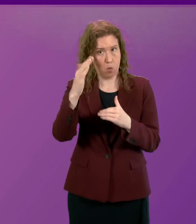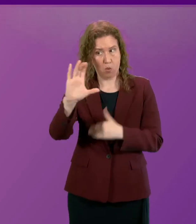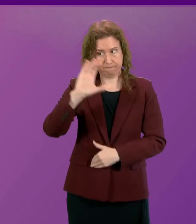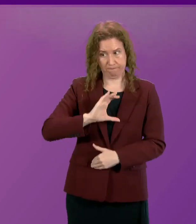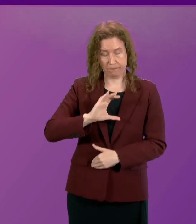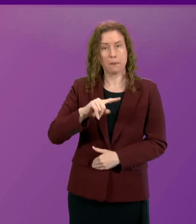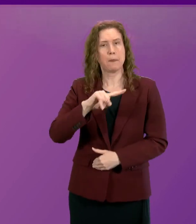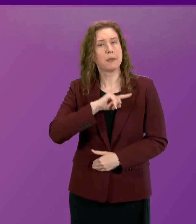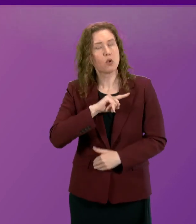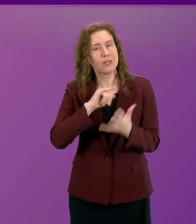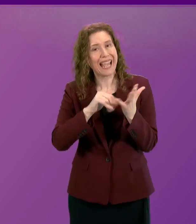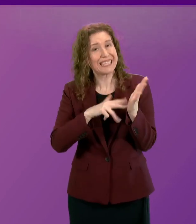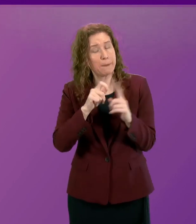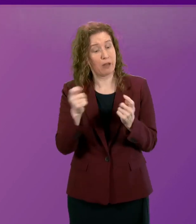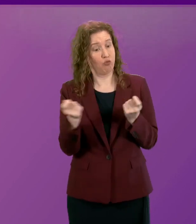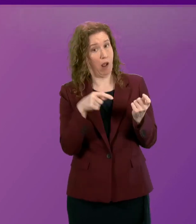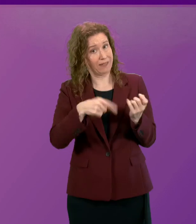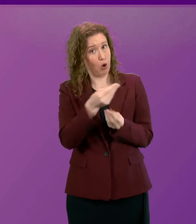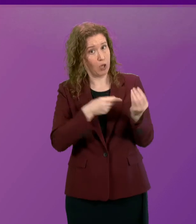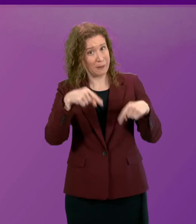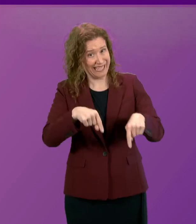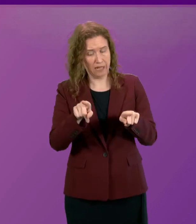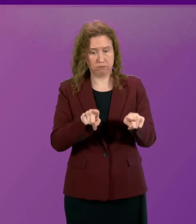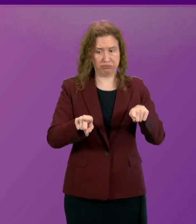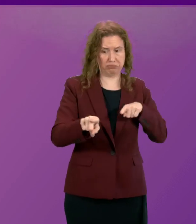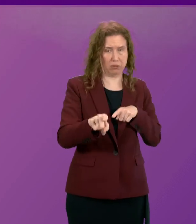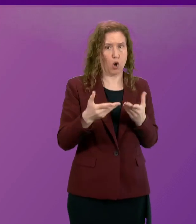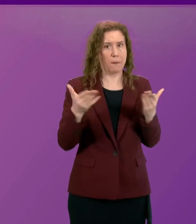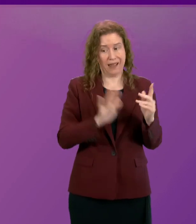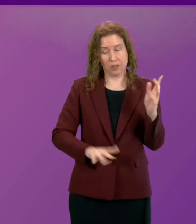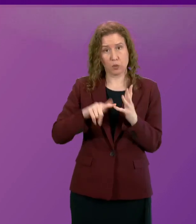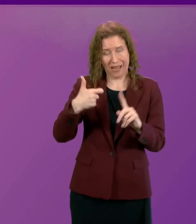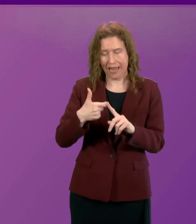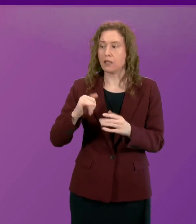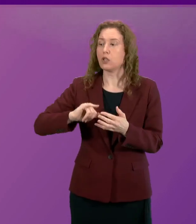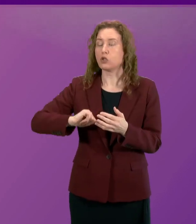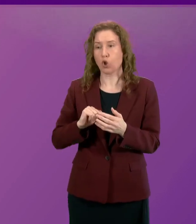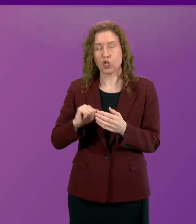but, because the SNP-run economy lags behind the economy in the rest of the UK, the Scottish Fiscal Commission says that the Scottish Government has only